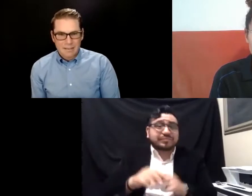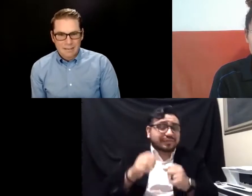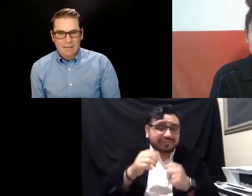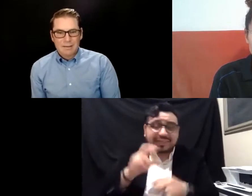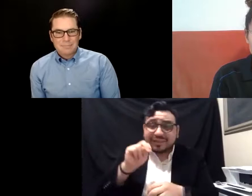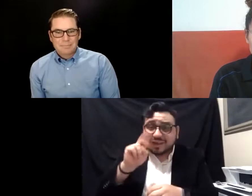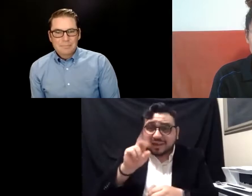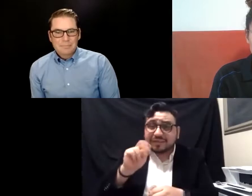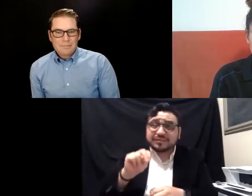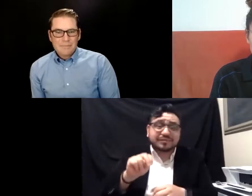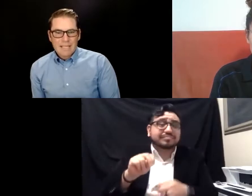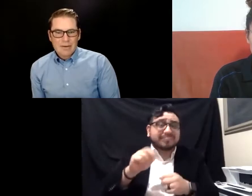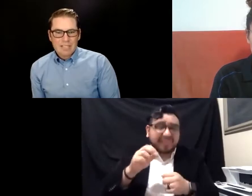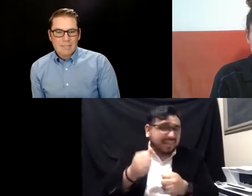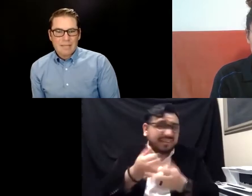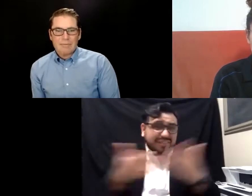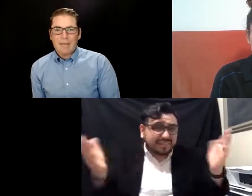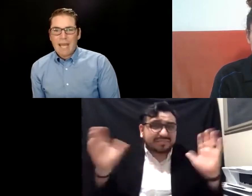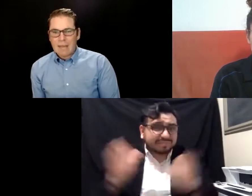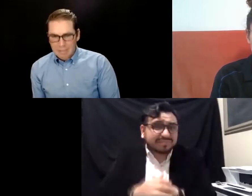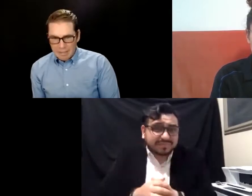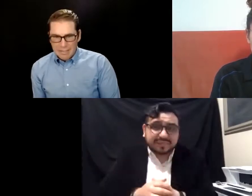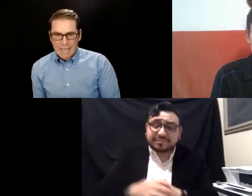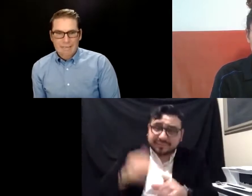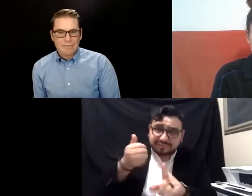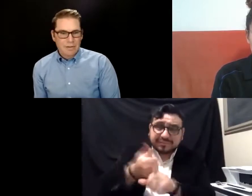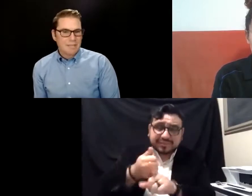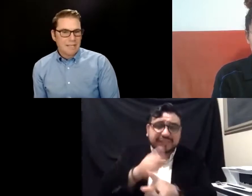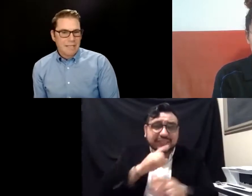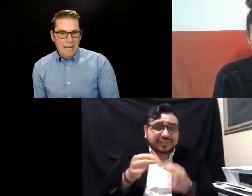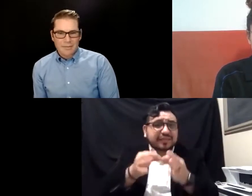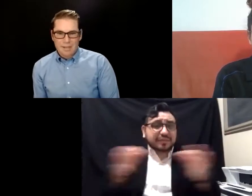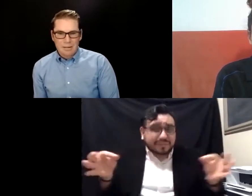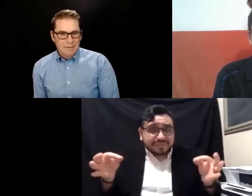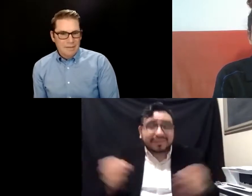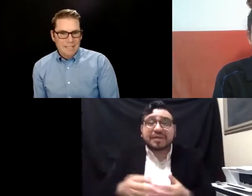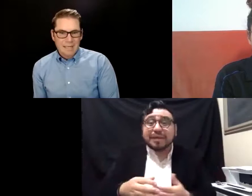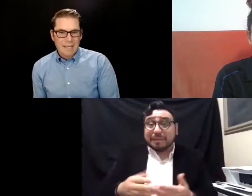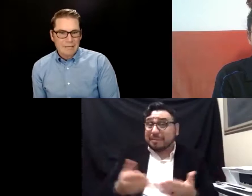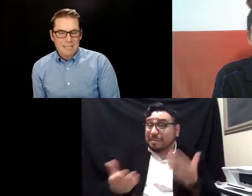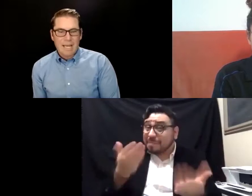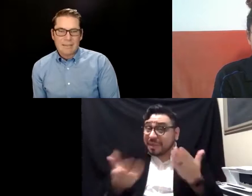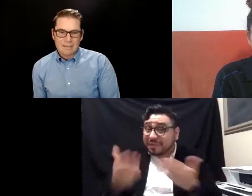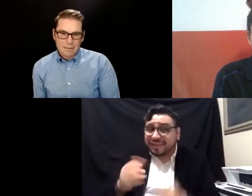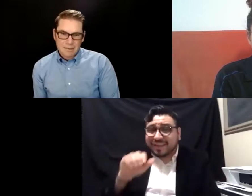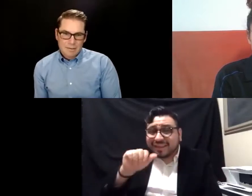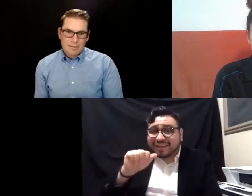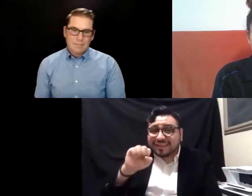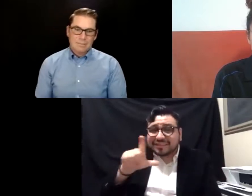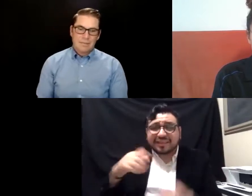It has a very specific vocabulary. It has verbs and nouns. All of the things that a language has.